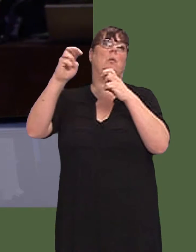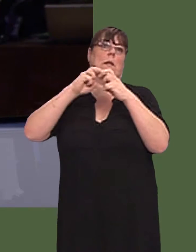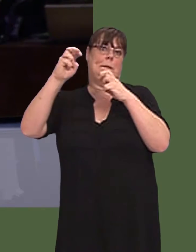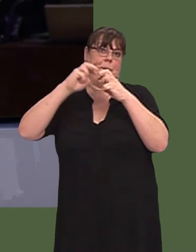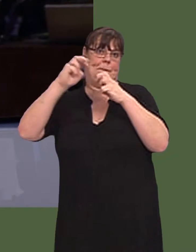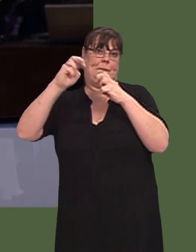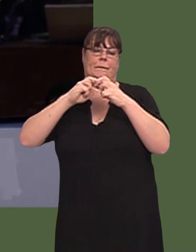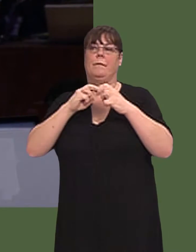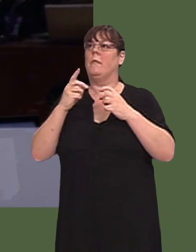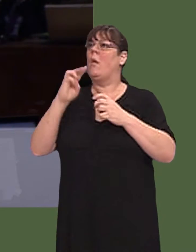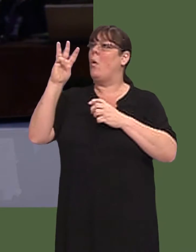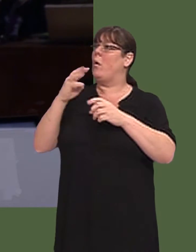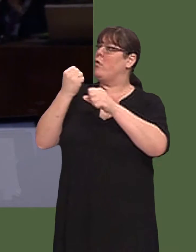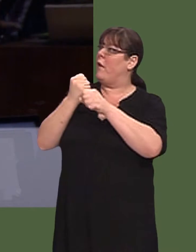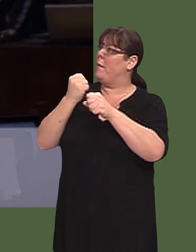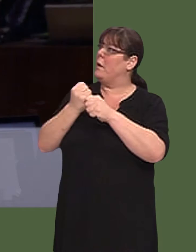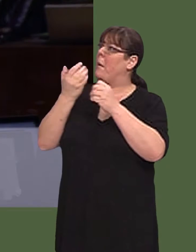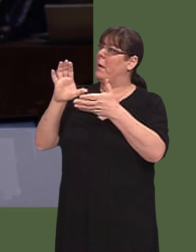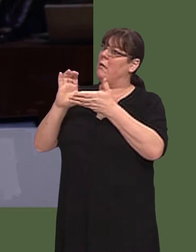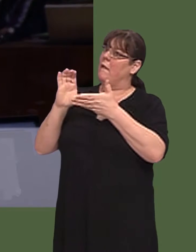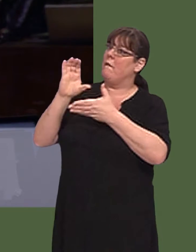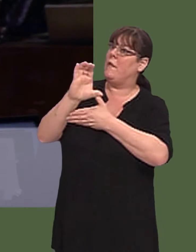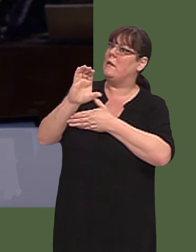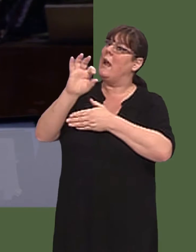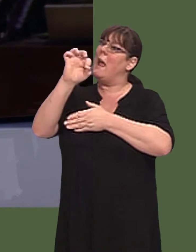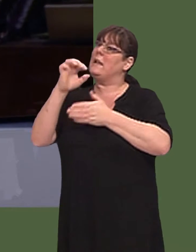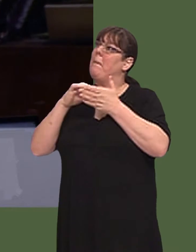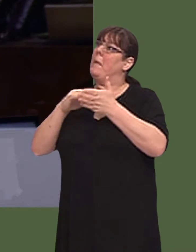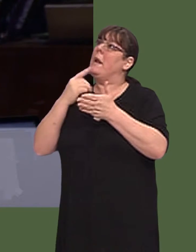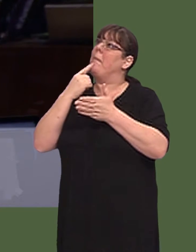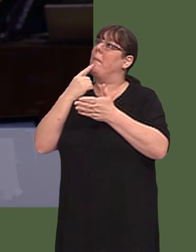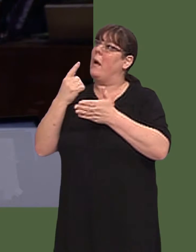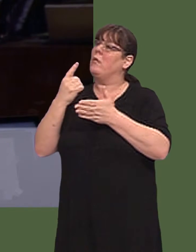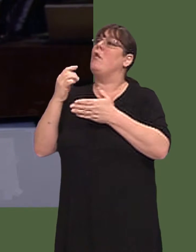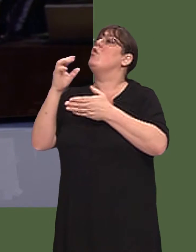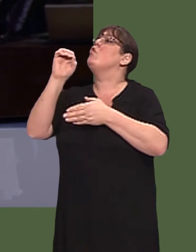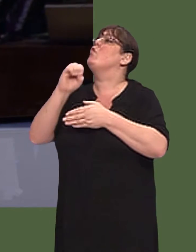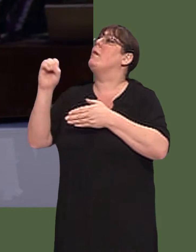While the Welsh Government has put £80 million of European funding into the Heads of the